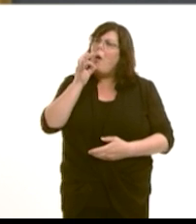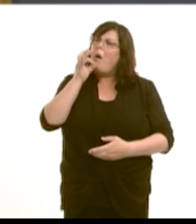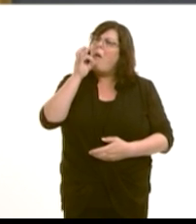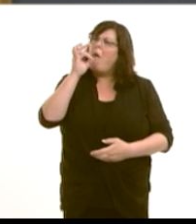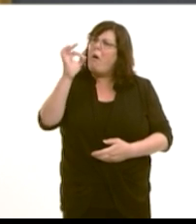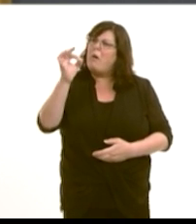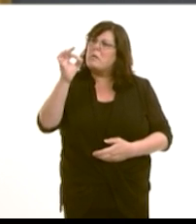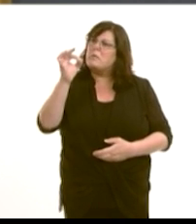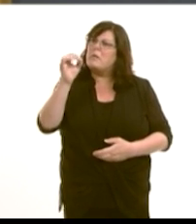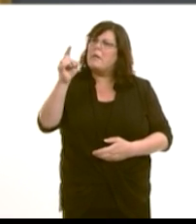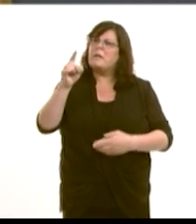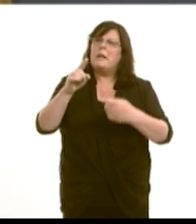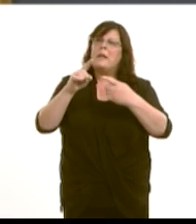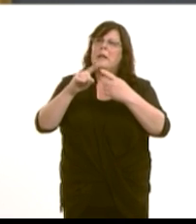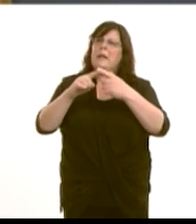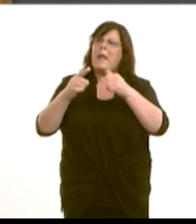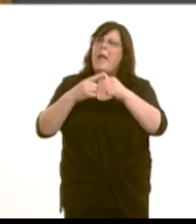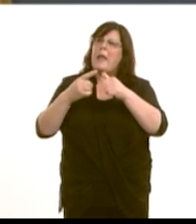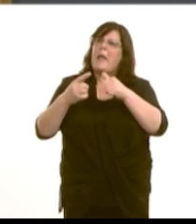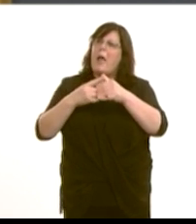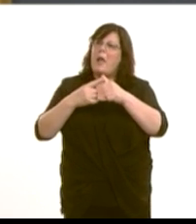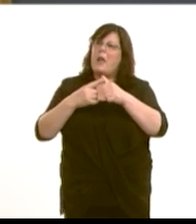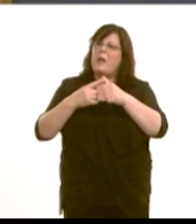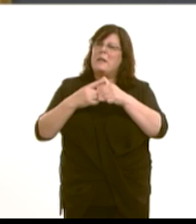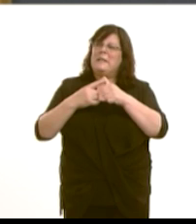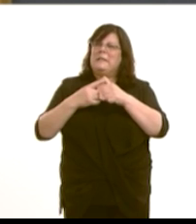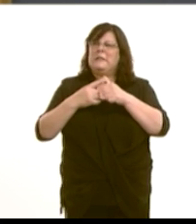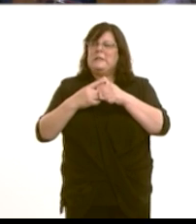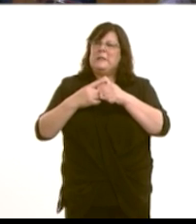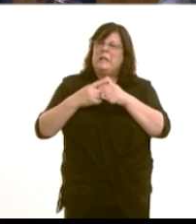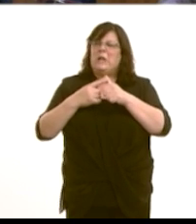EEA EFTA possibly looks the least-worst option on the table at the moment?